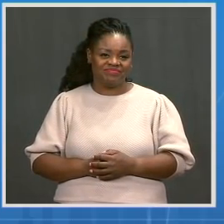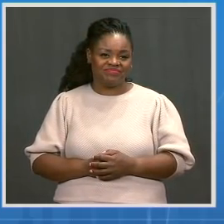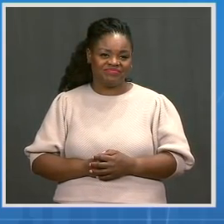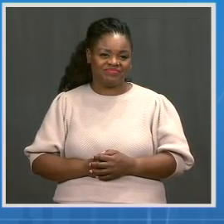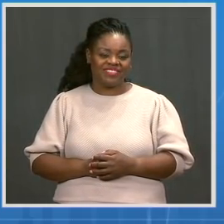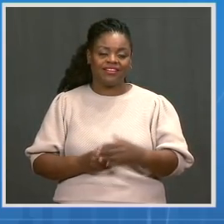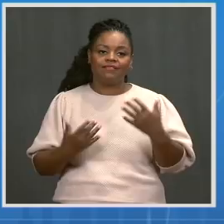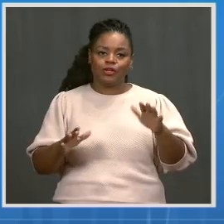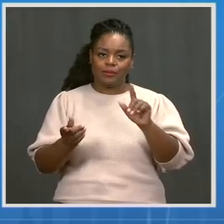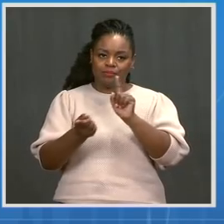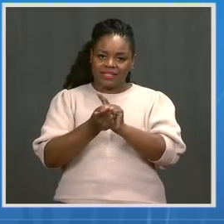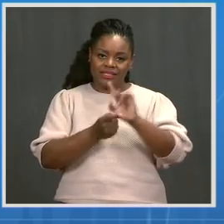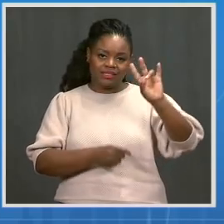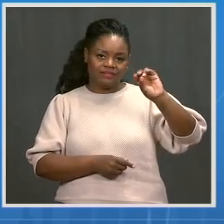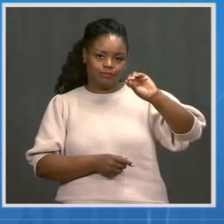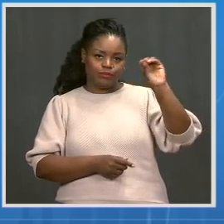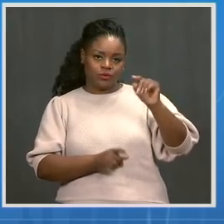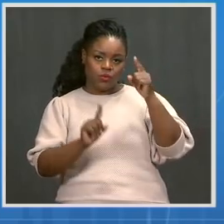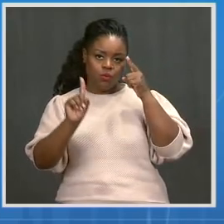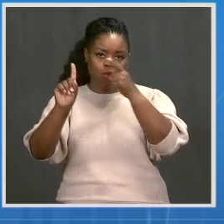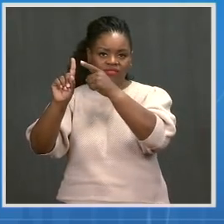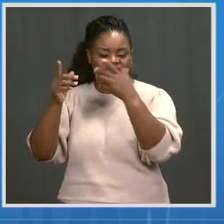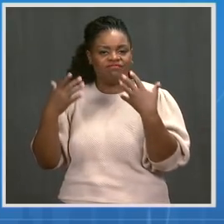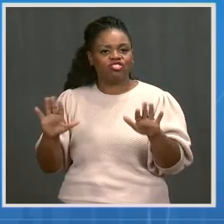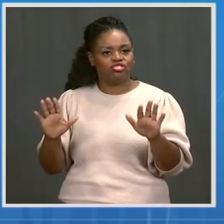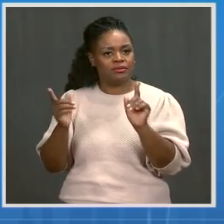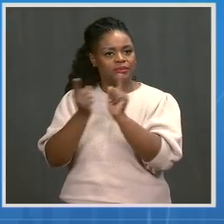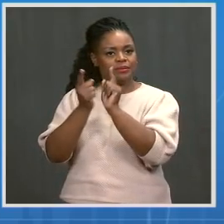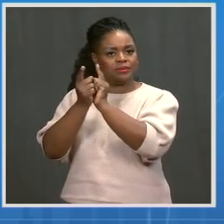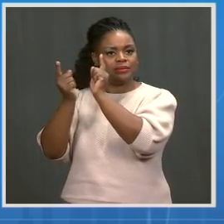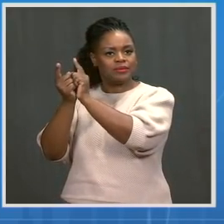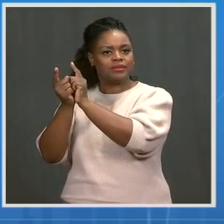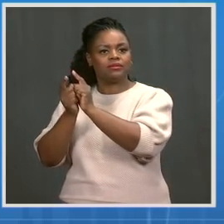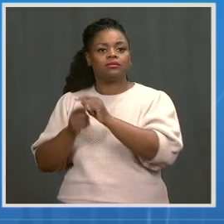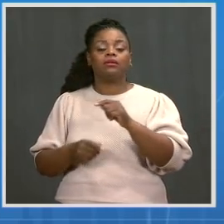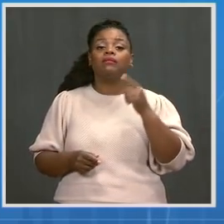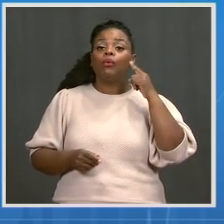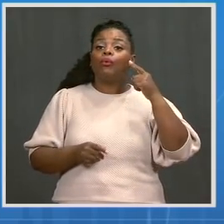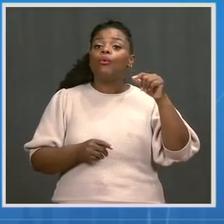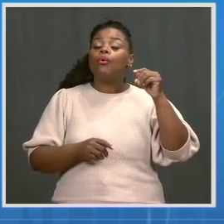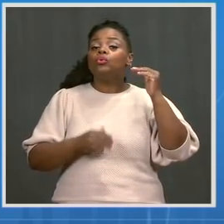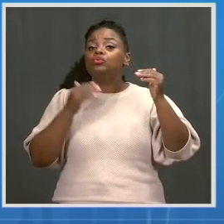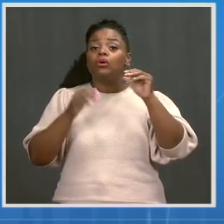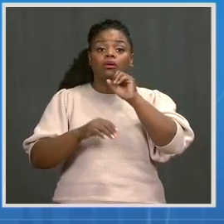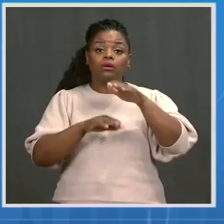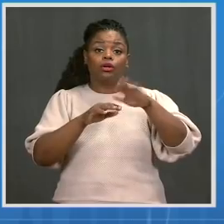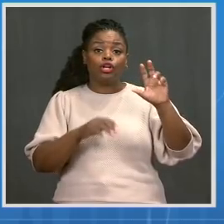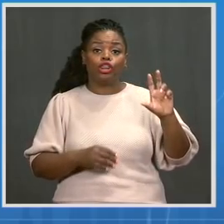for all U.S. adults 30 and older. That's right: For those ages 30 and above,